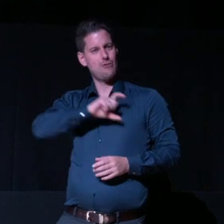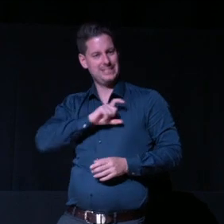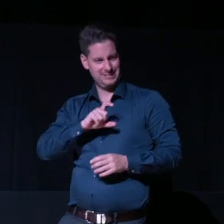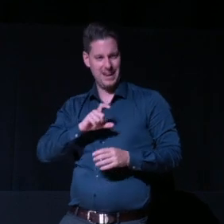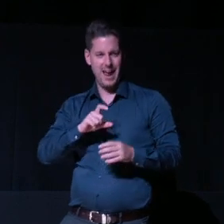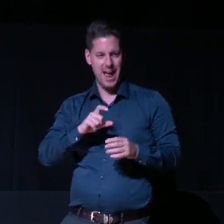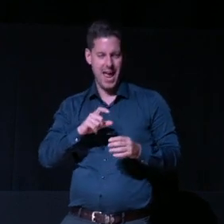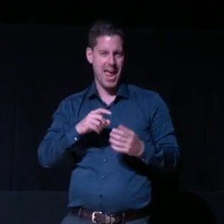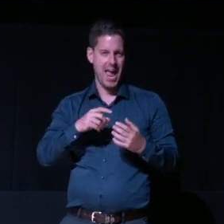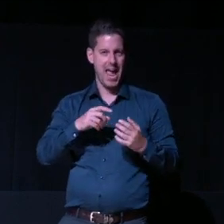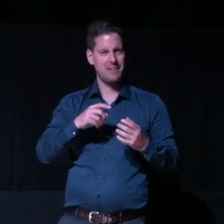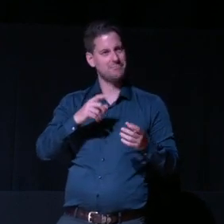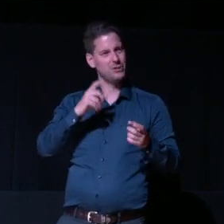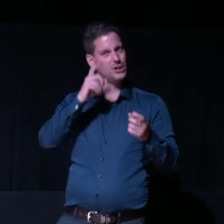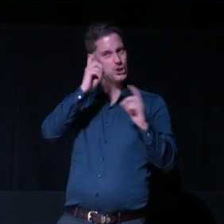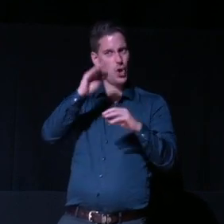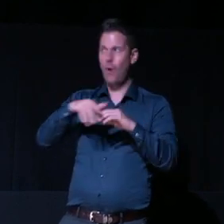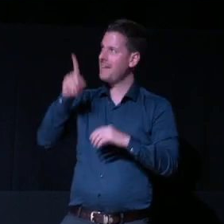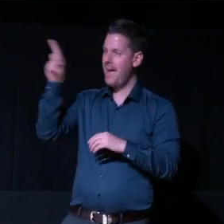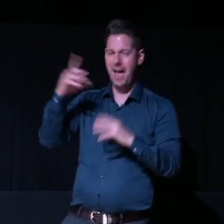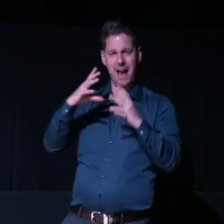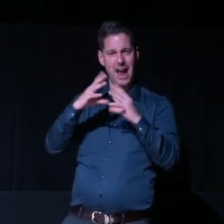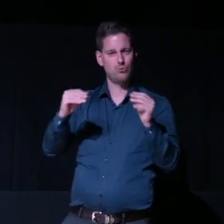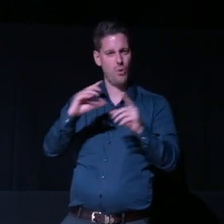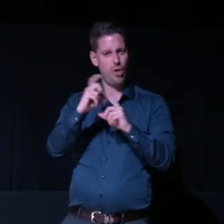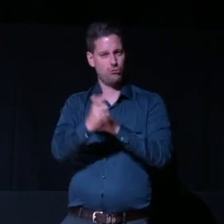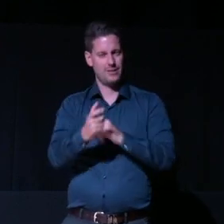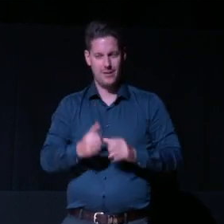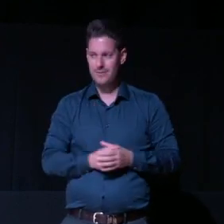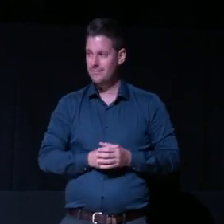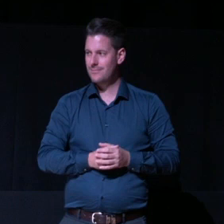it's fair to say, about cancel culture. Yeah, so I guess I created it and I suppose also,